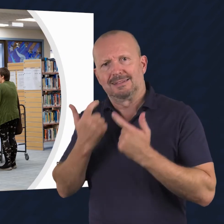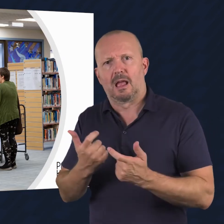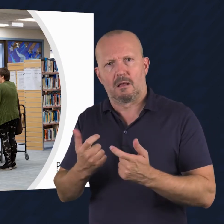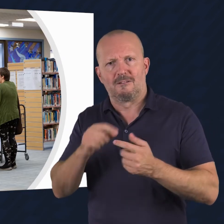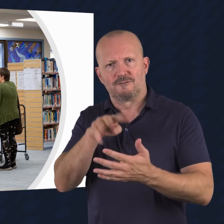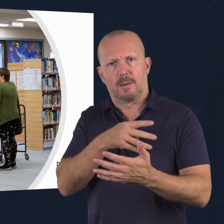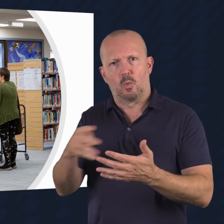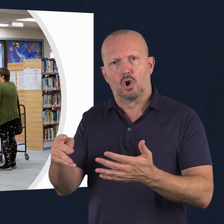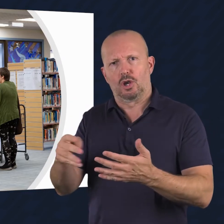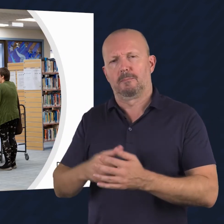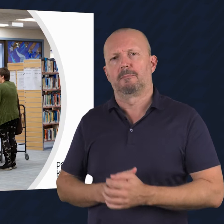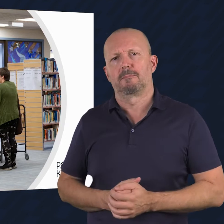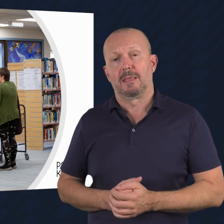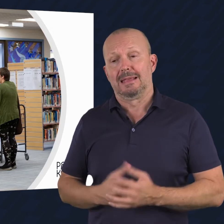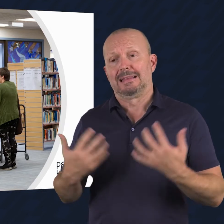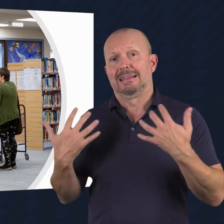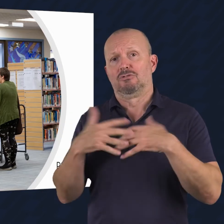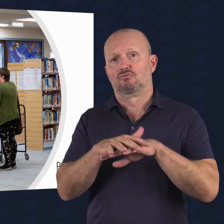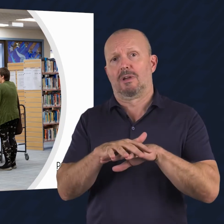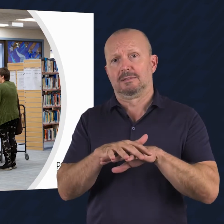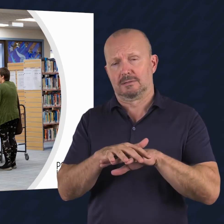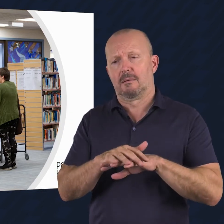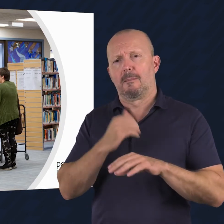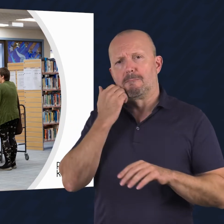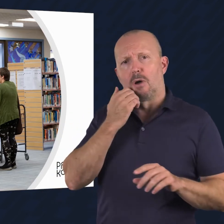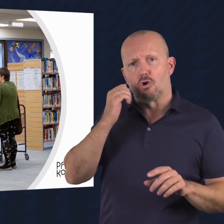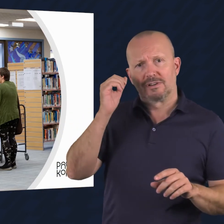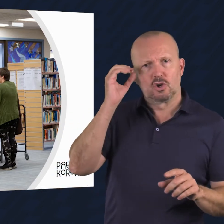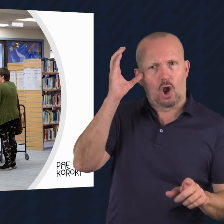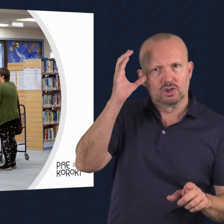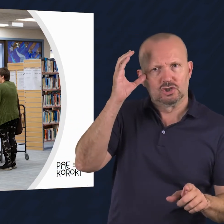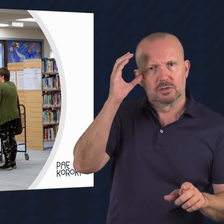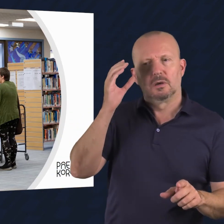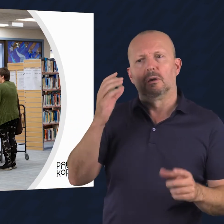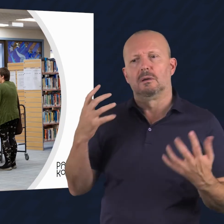It is a framework that integrates Mātauranga Māori or Māori knowledge